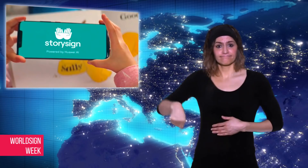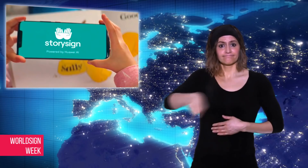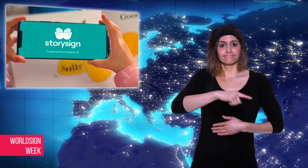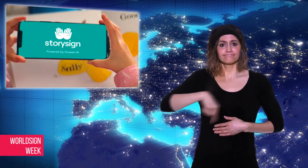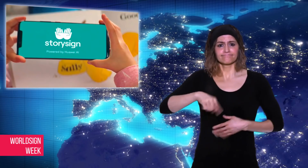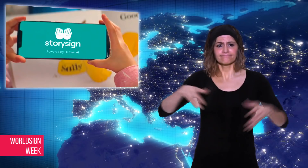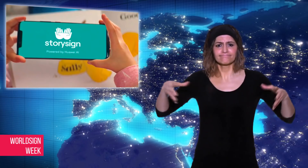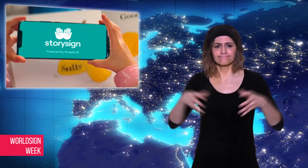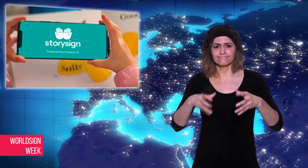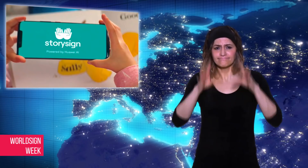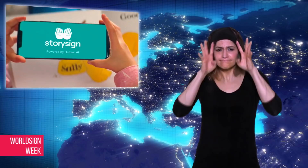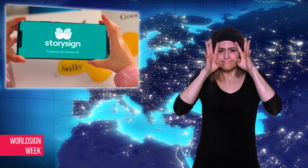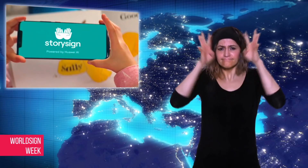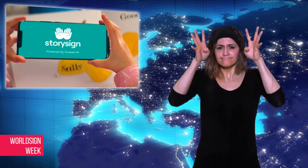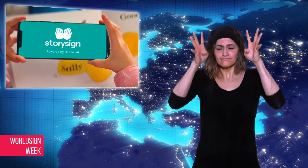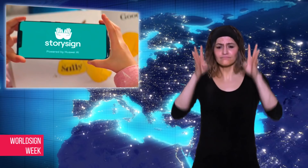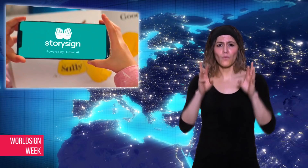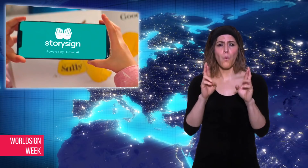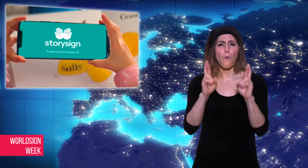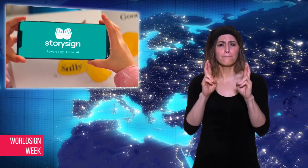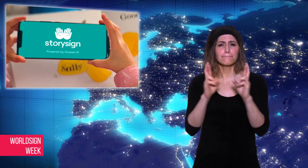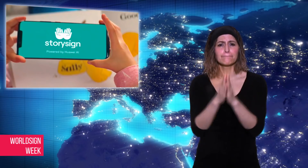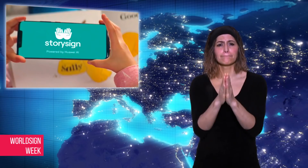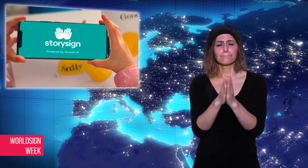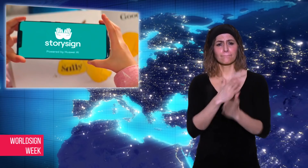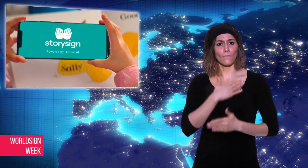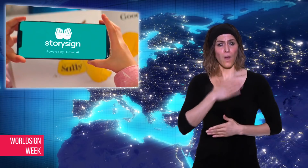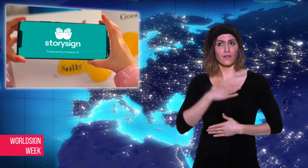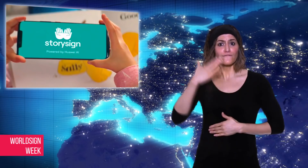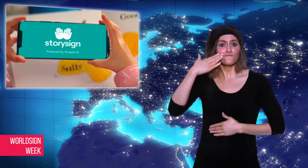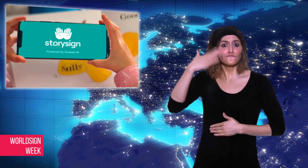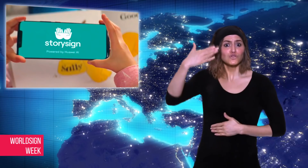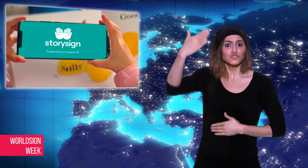The creators hope to make more books available in